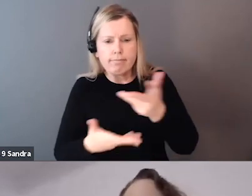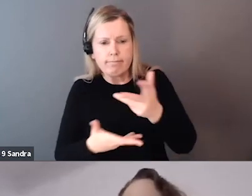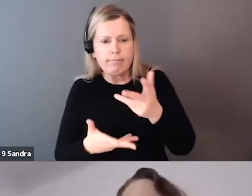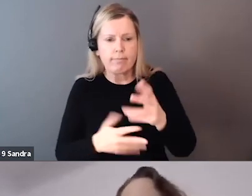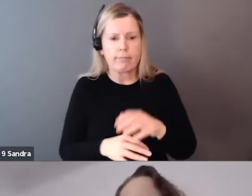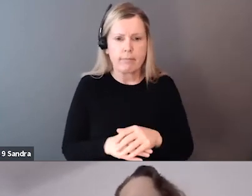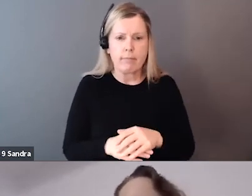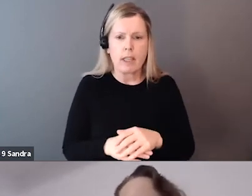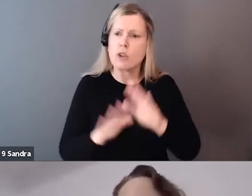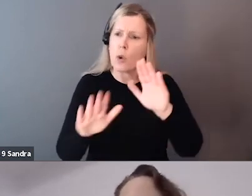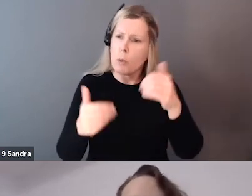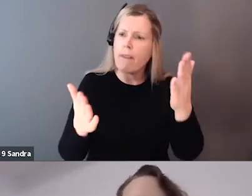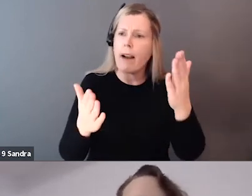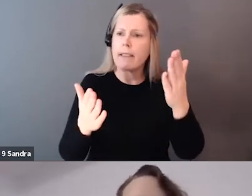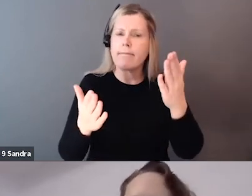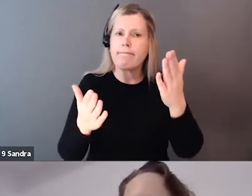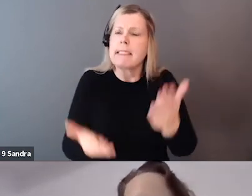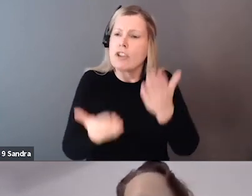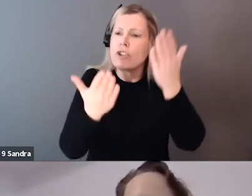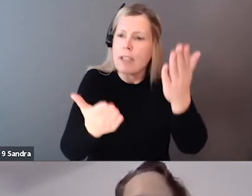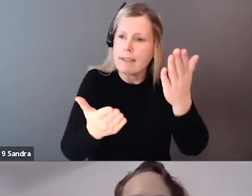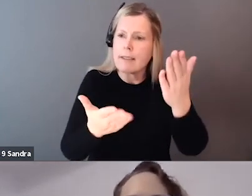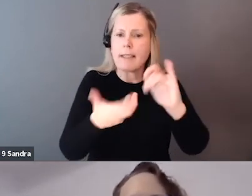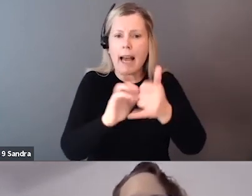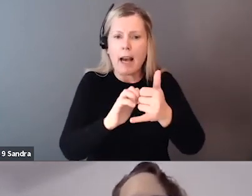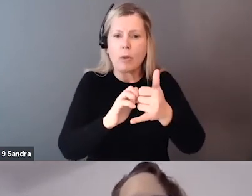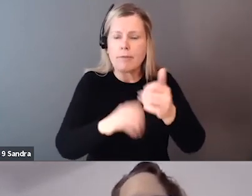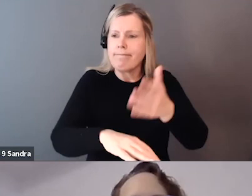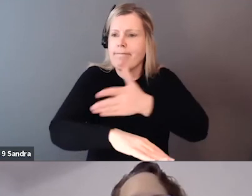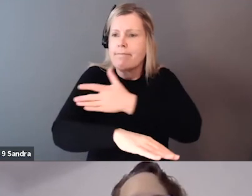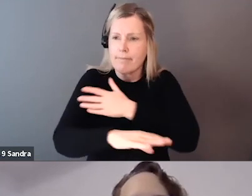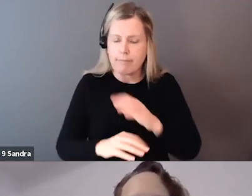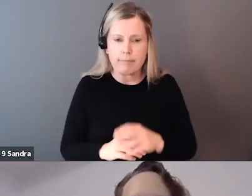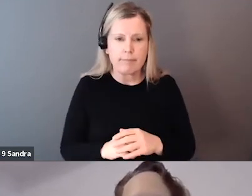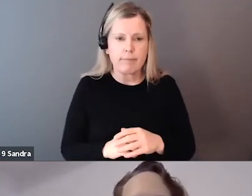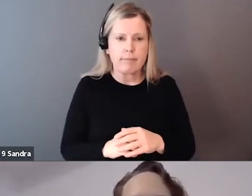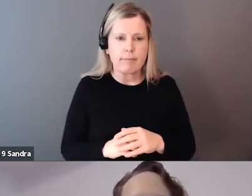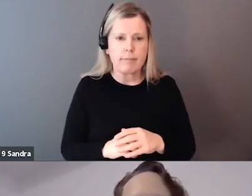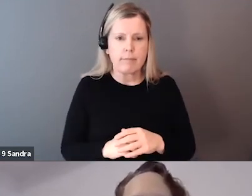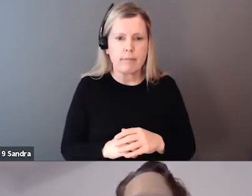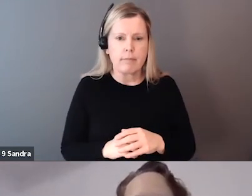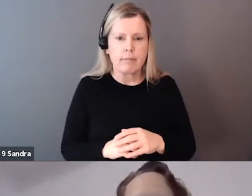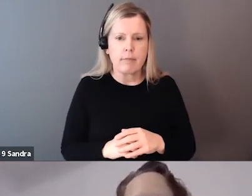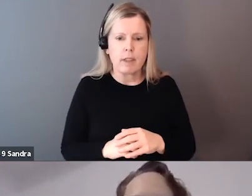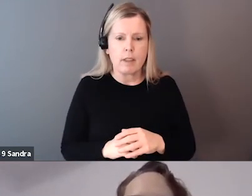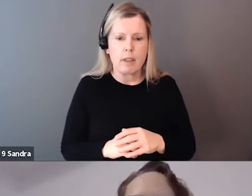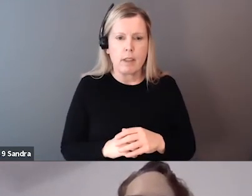have a lot more text then that. These are the sort of headlines. So, if we look at the interpersonal